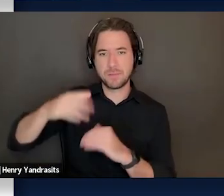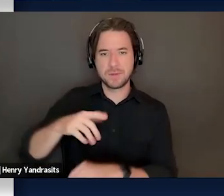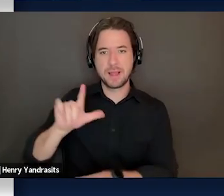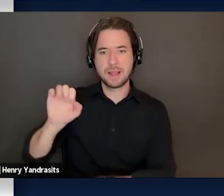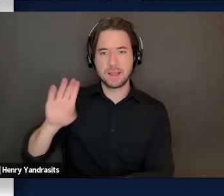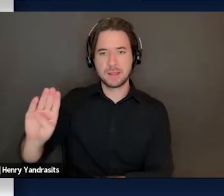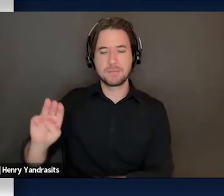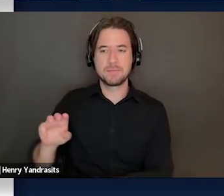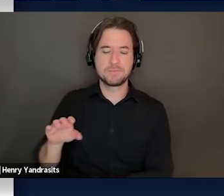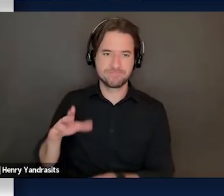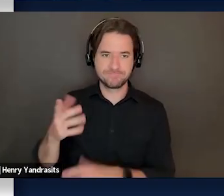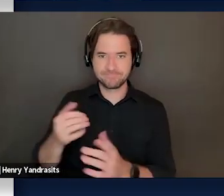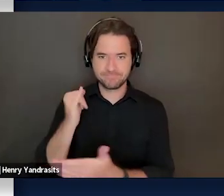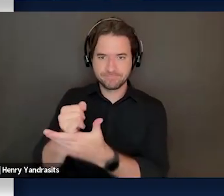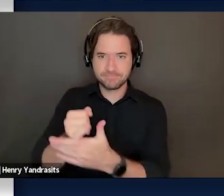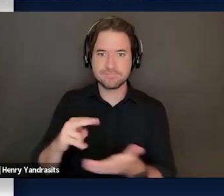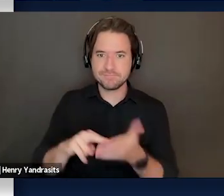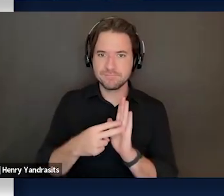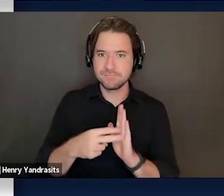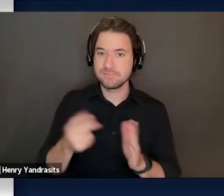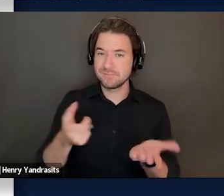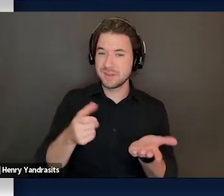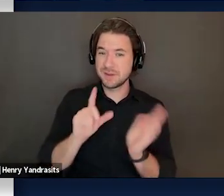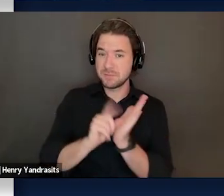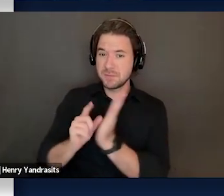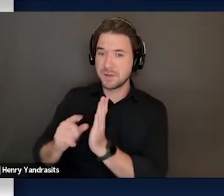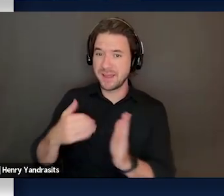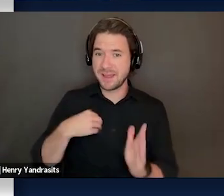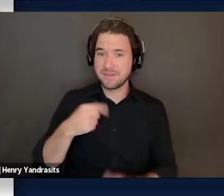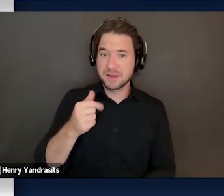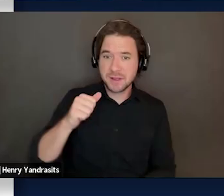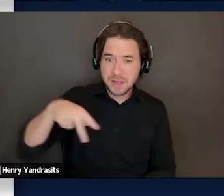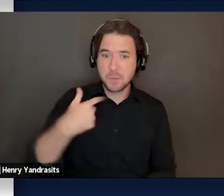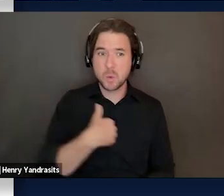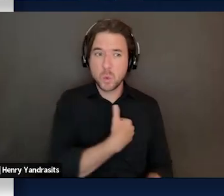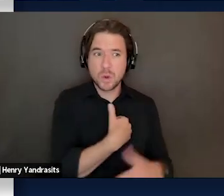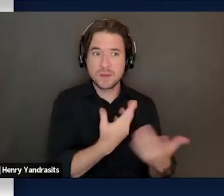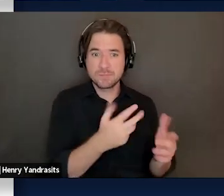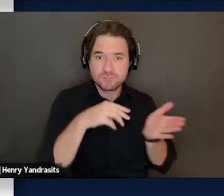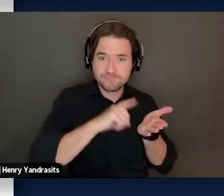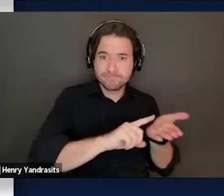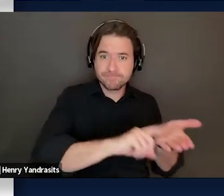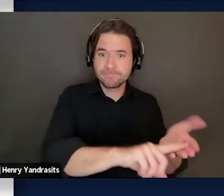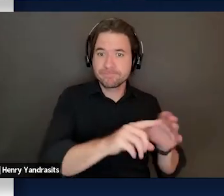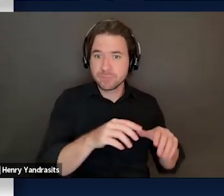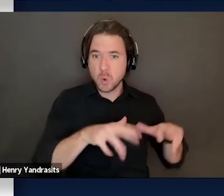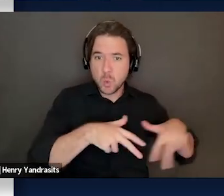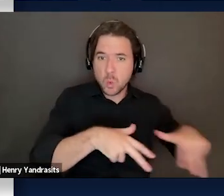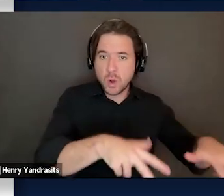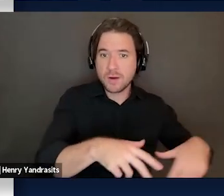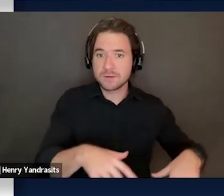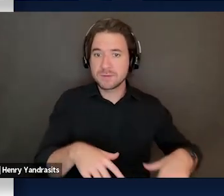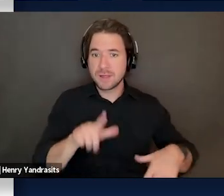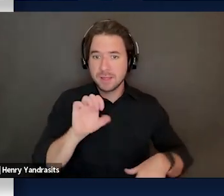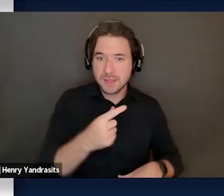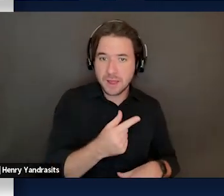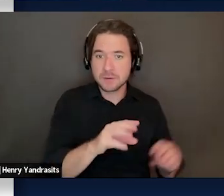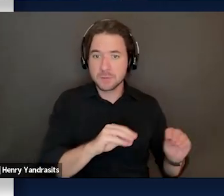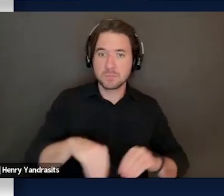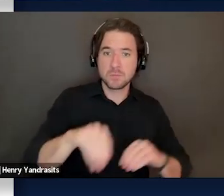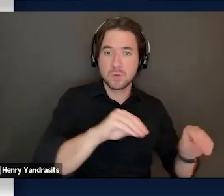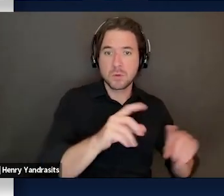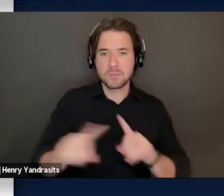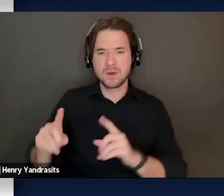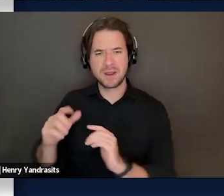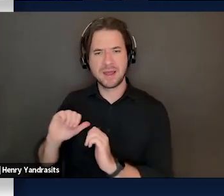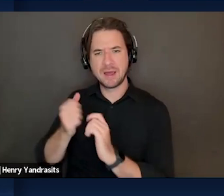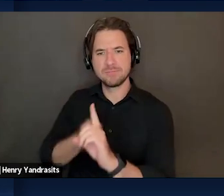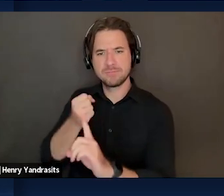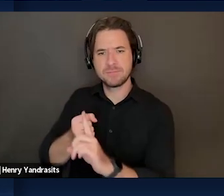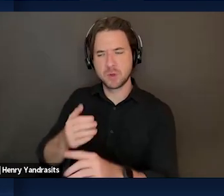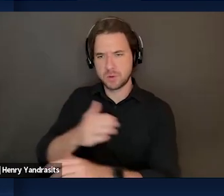And so there's this gap in the literature that exists where, um, we've done all this research on locomotion, but we don't really know the effects of MS on upper limb impairment and the effect that that has on people's lives.